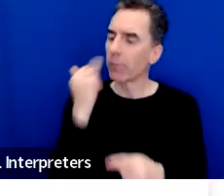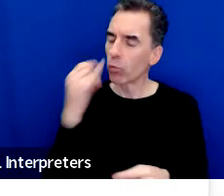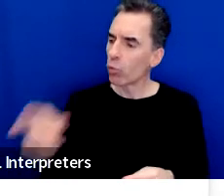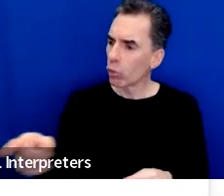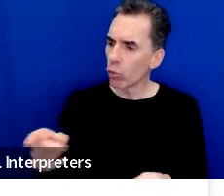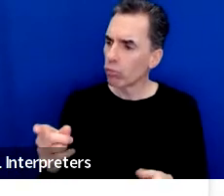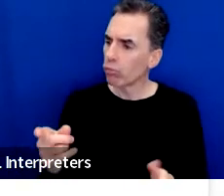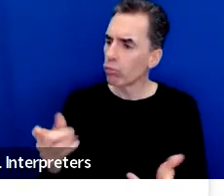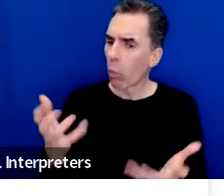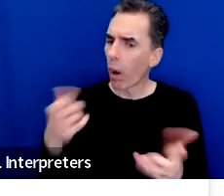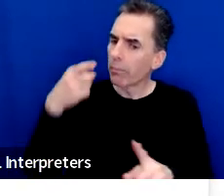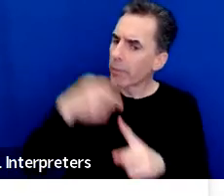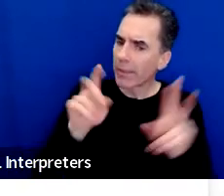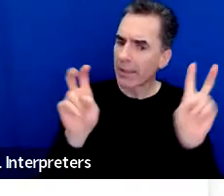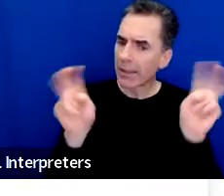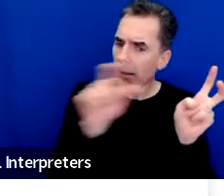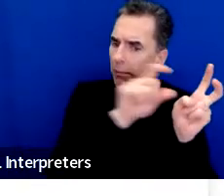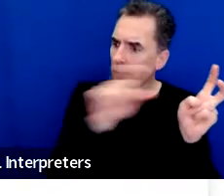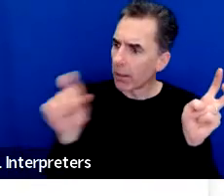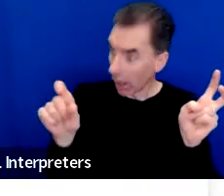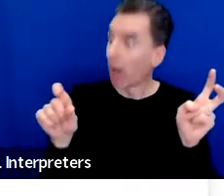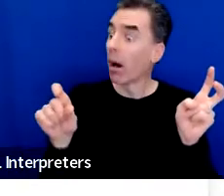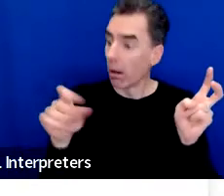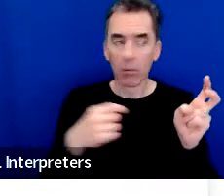to have in the library, and if we can get it as an e-book with,